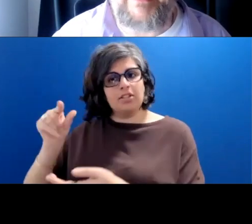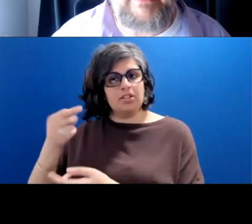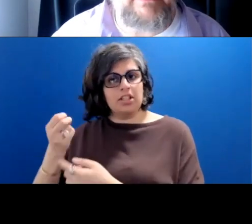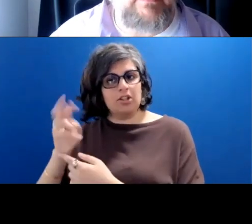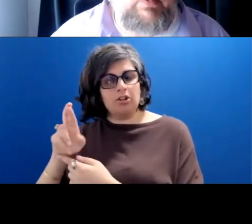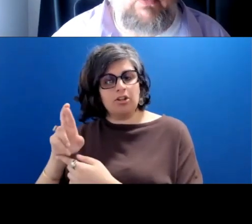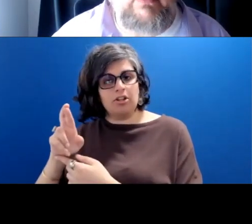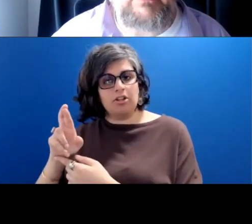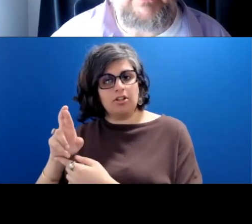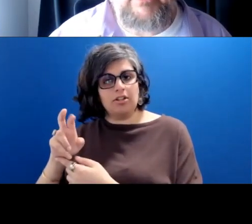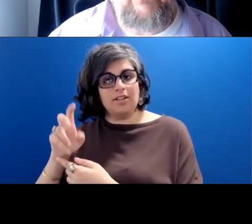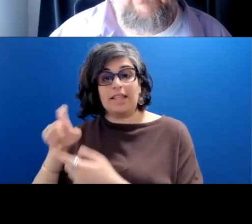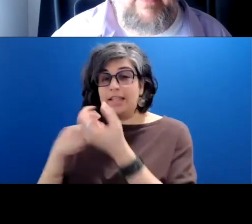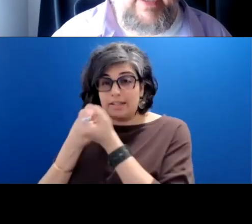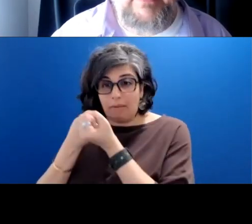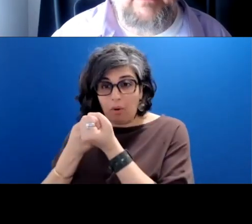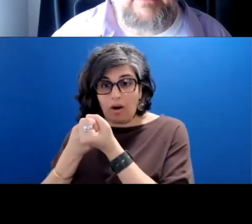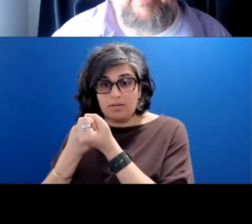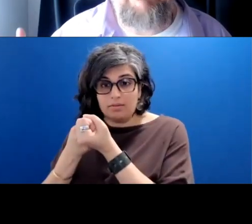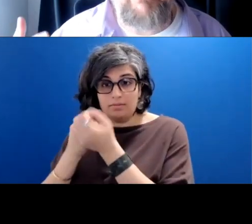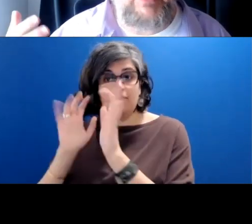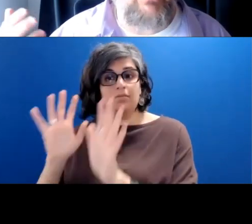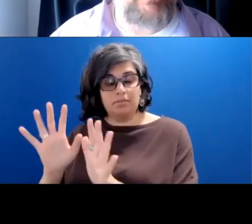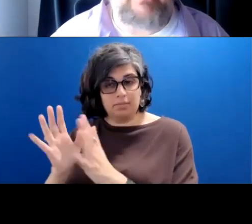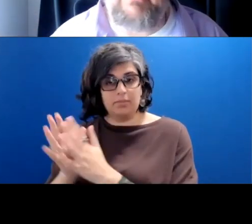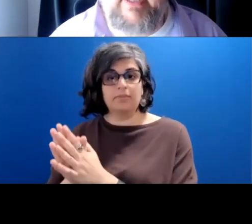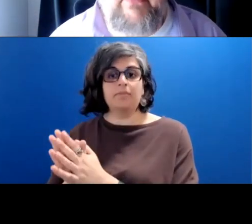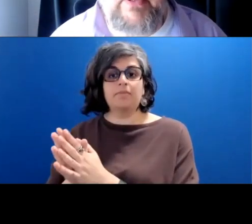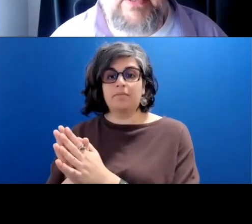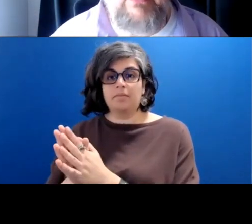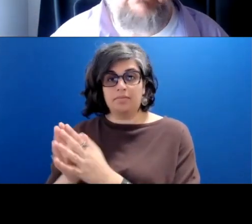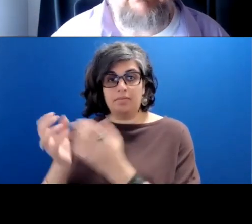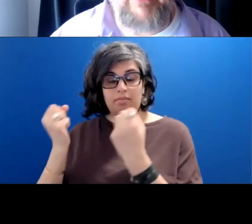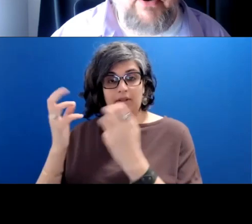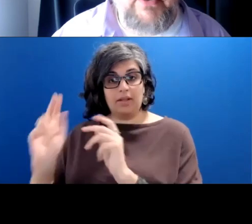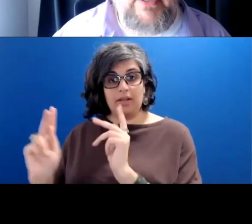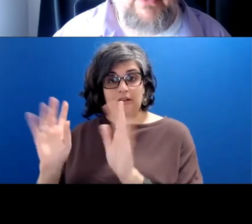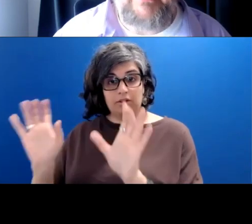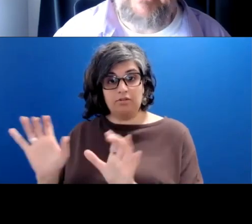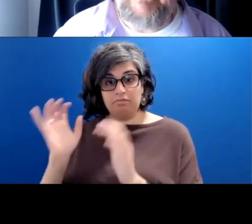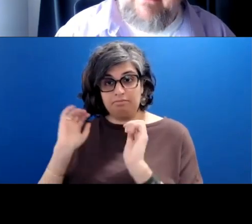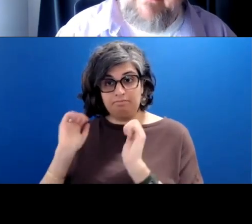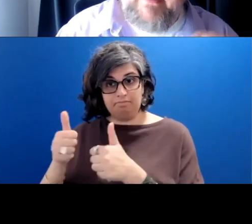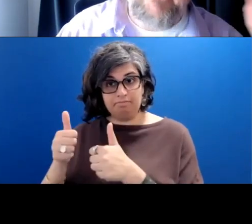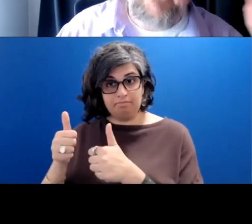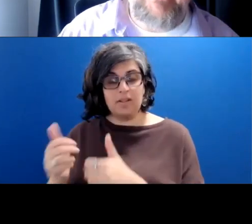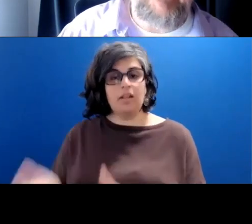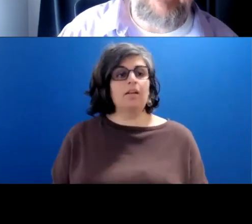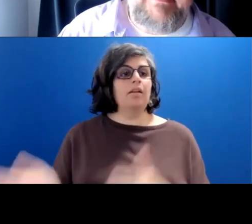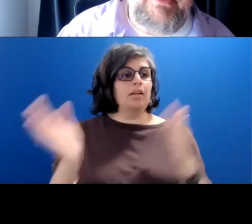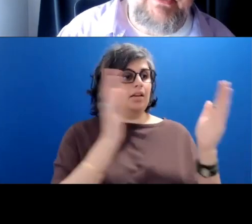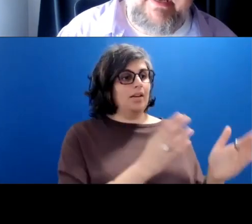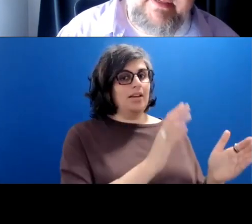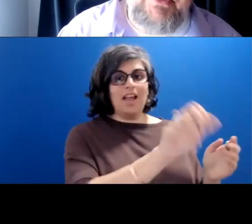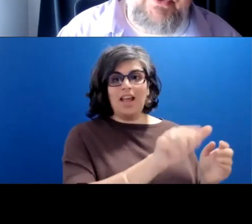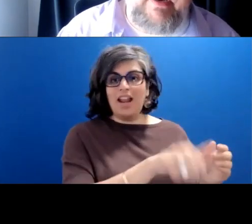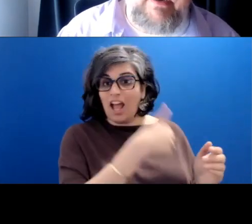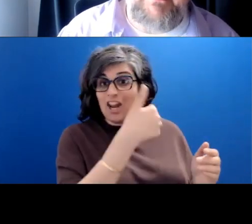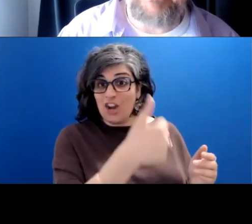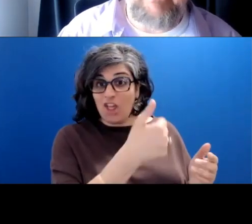if they need support for that, which a lot of folks do, a lot of folks don't, and then they're seeing an additional therapist,